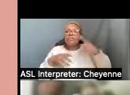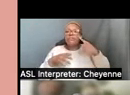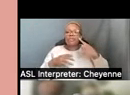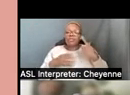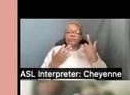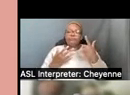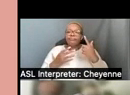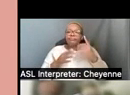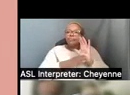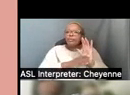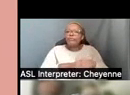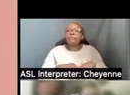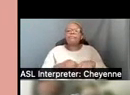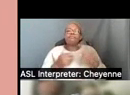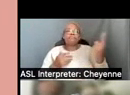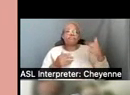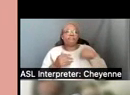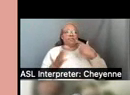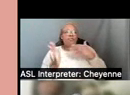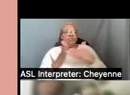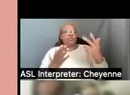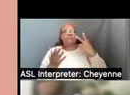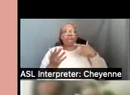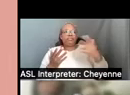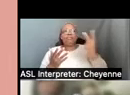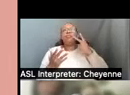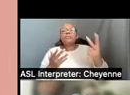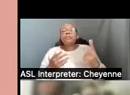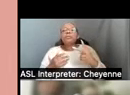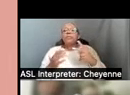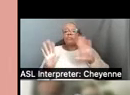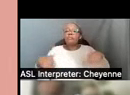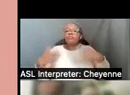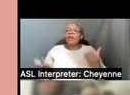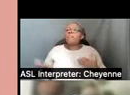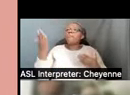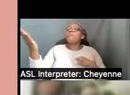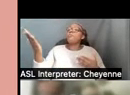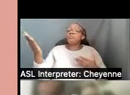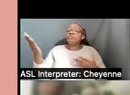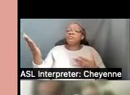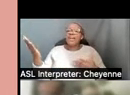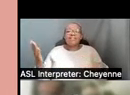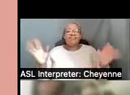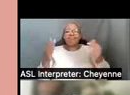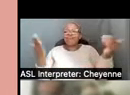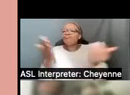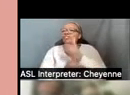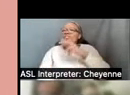For example, something we often see is we get proposals that have really radical visions and that say, I'm doing this and that.